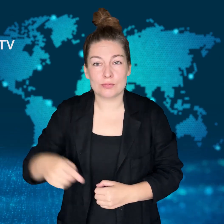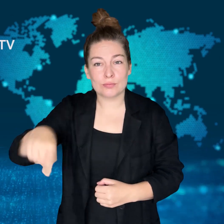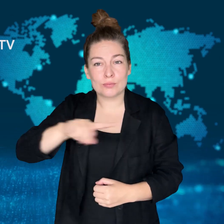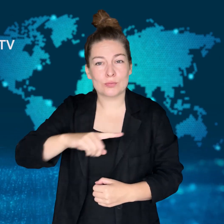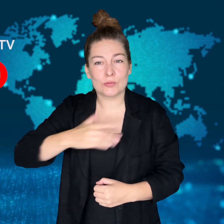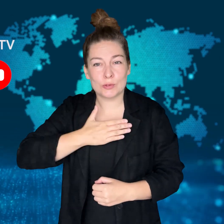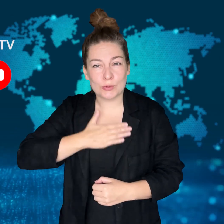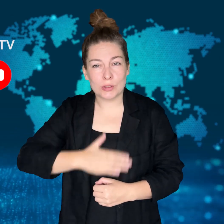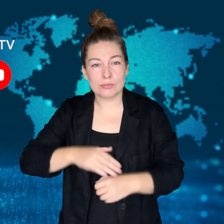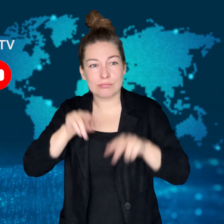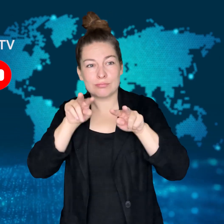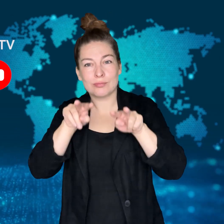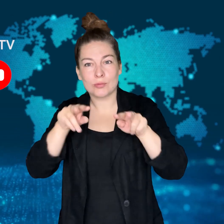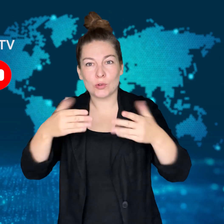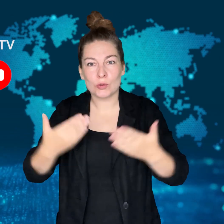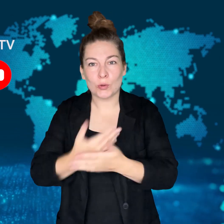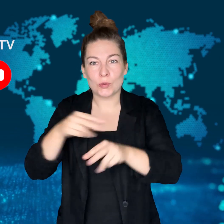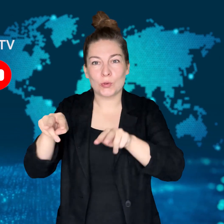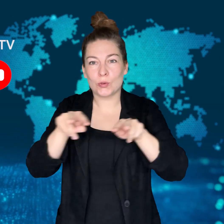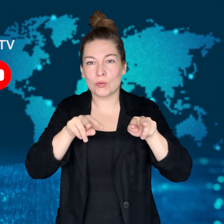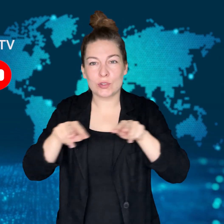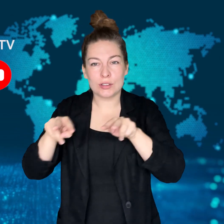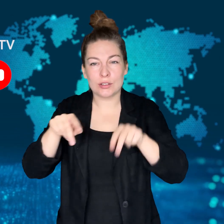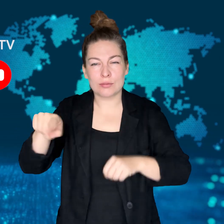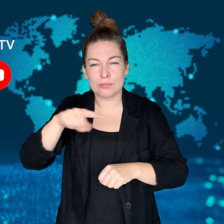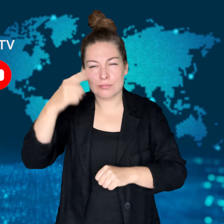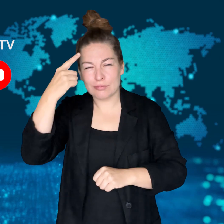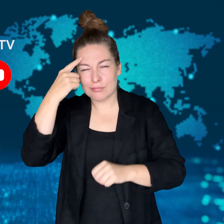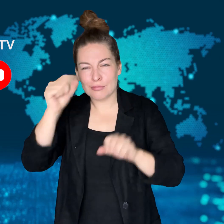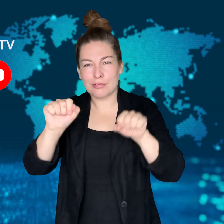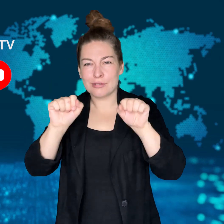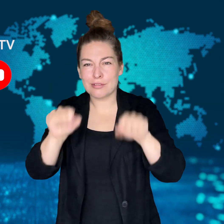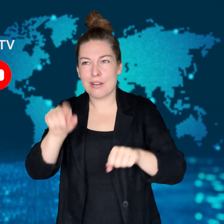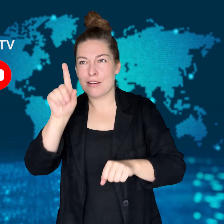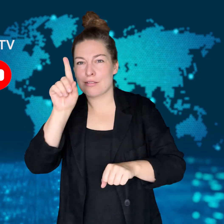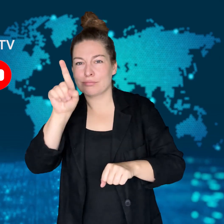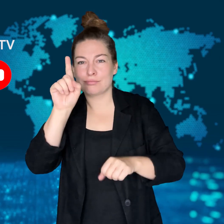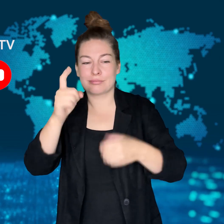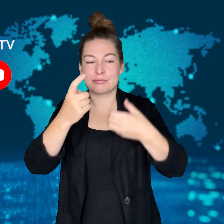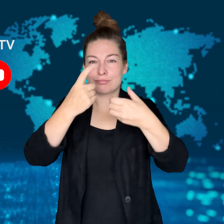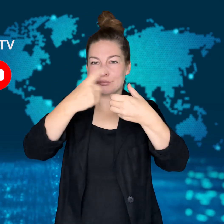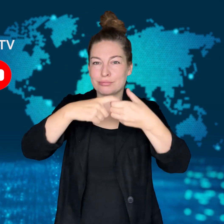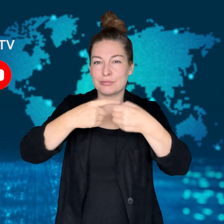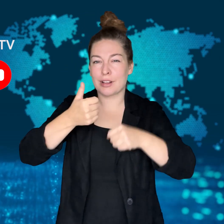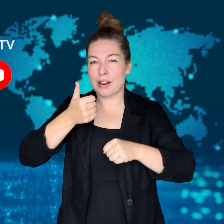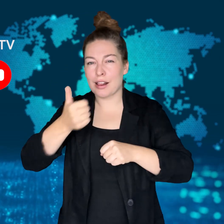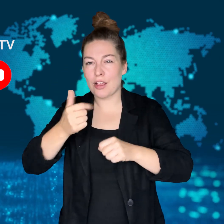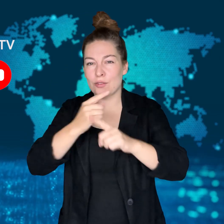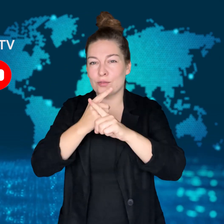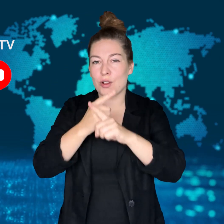Don't forget to subscribe, like, and follow H3 World TV